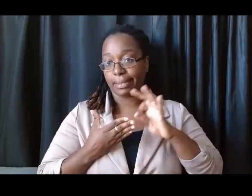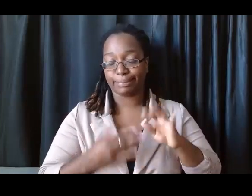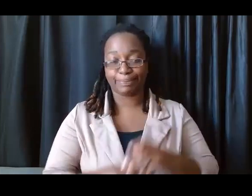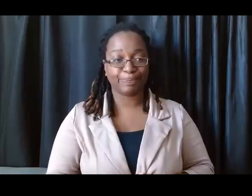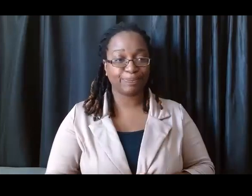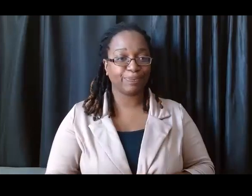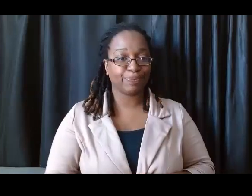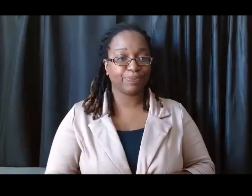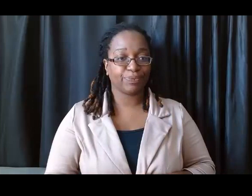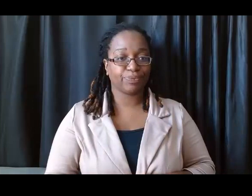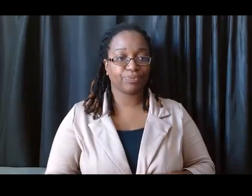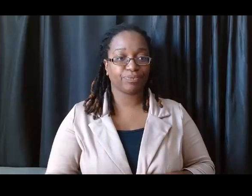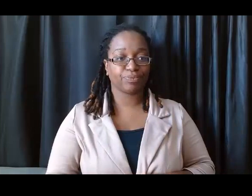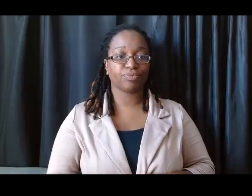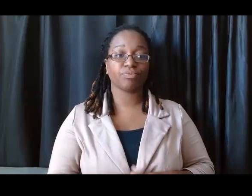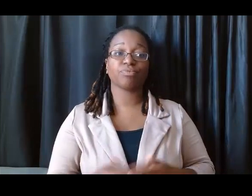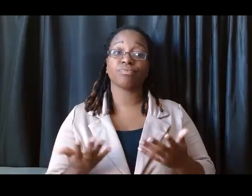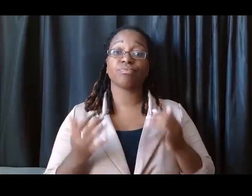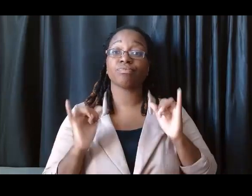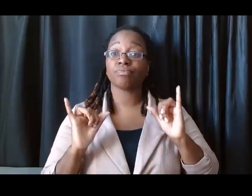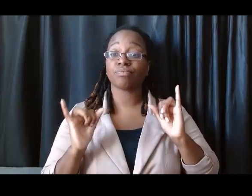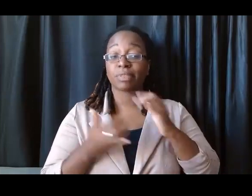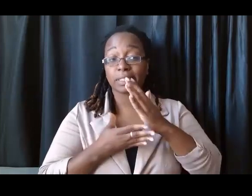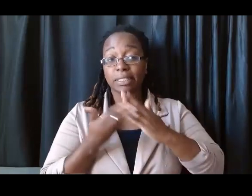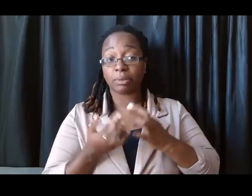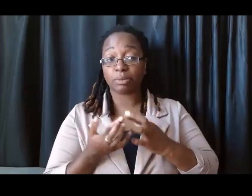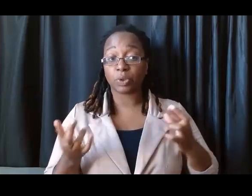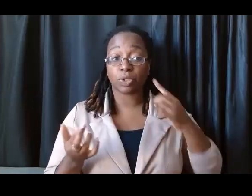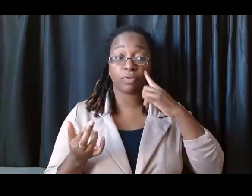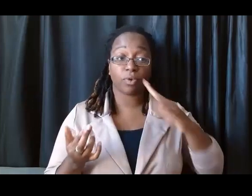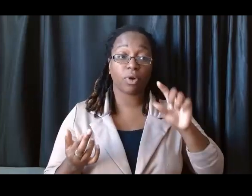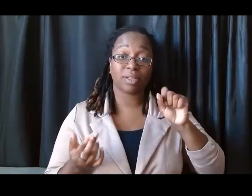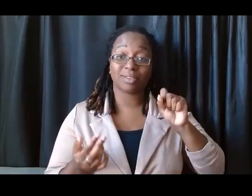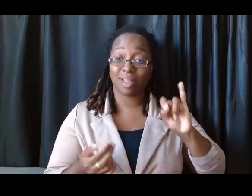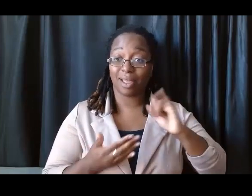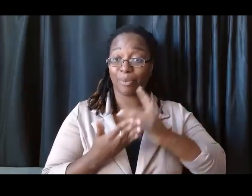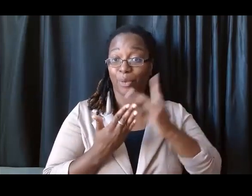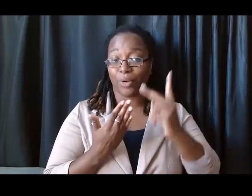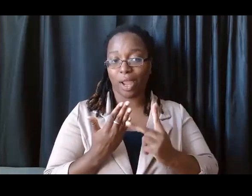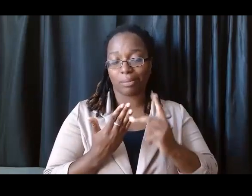Now, there are some resources in the SSI program that are excluded meaning they don't count.